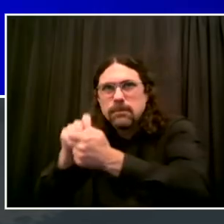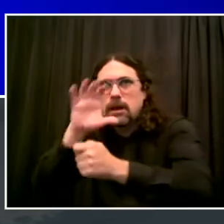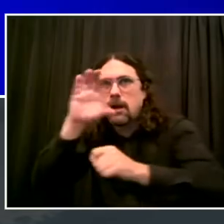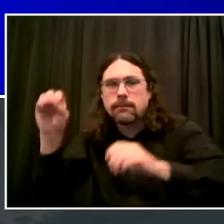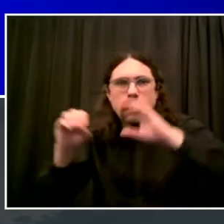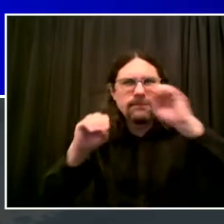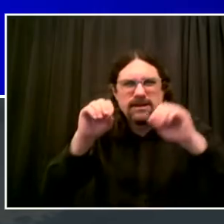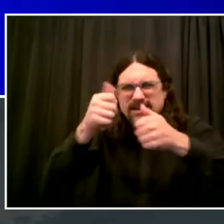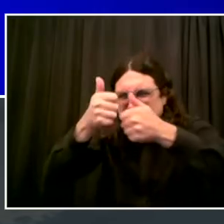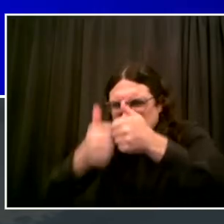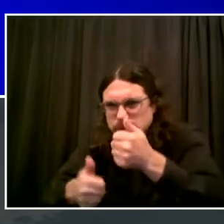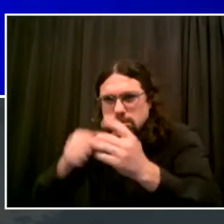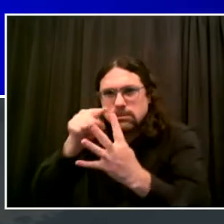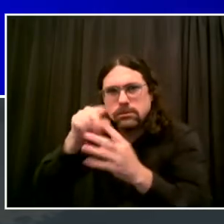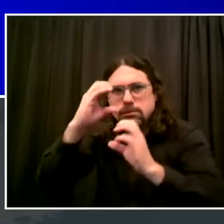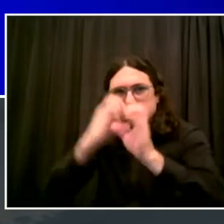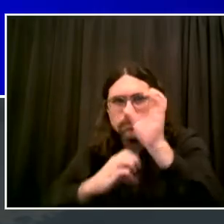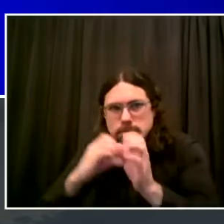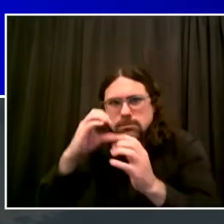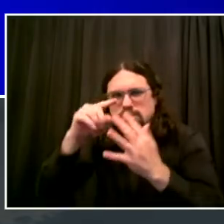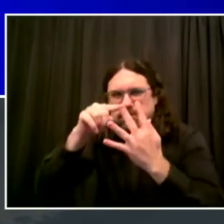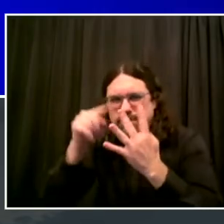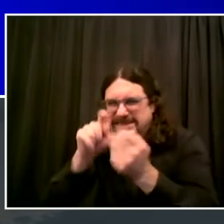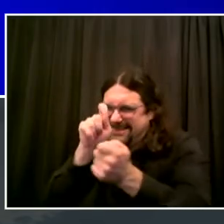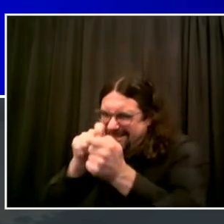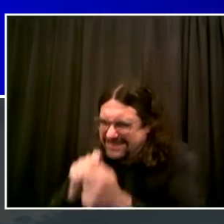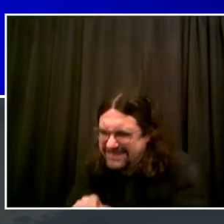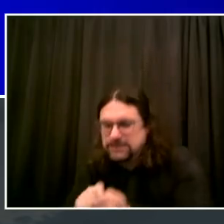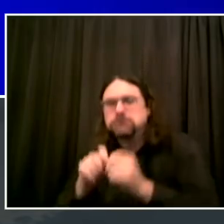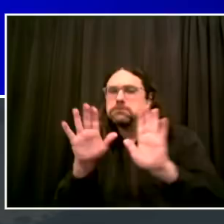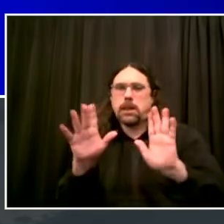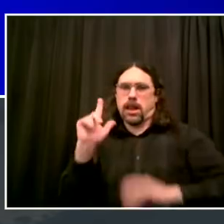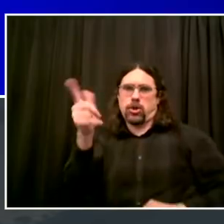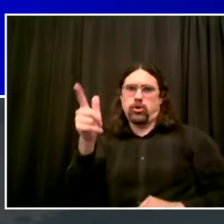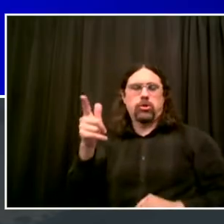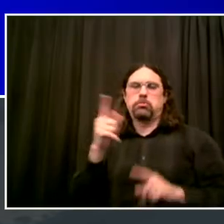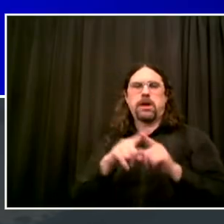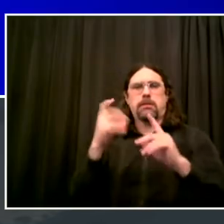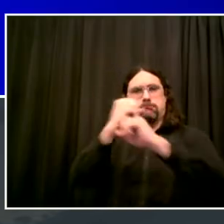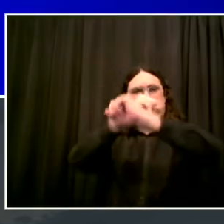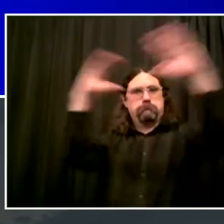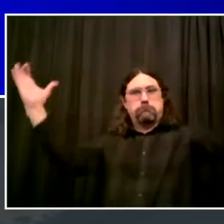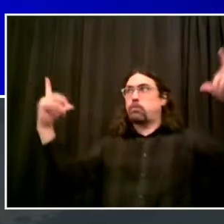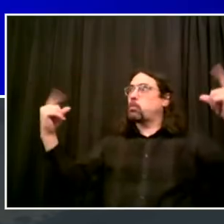KNOWS FOR SURE